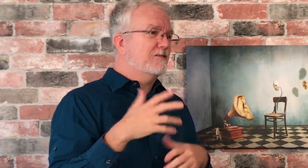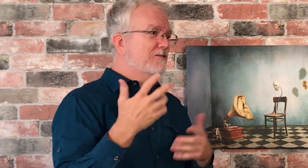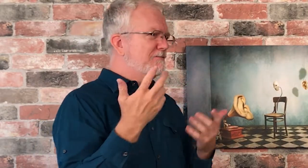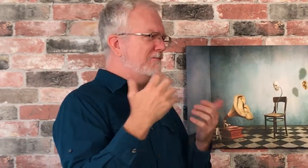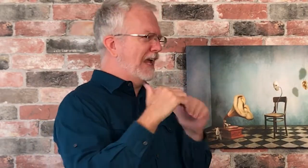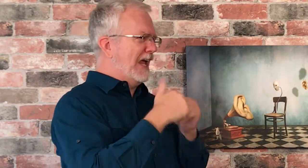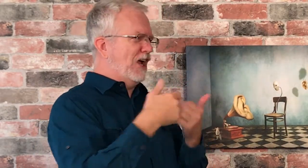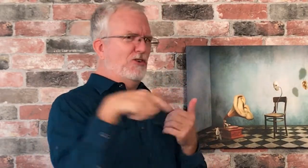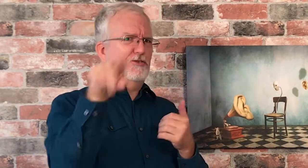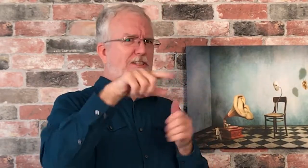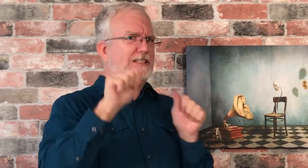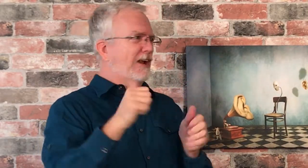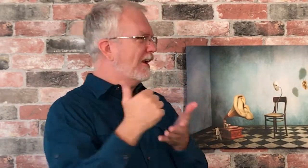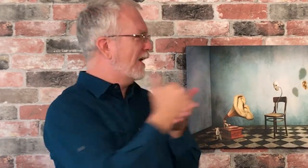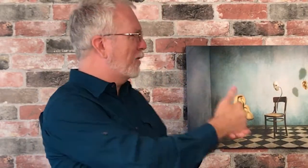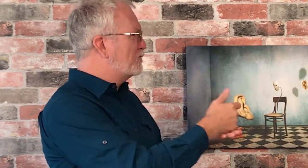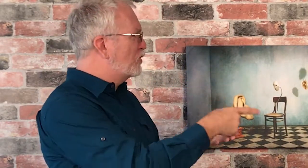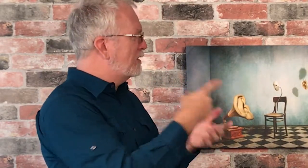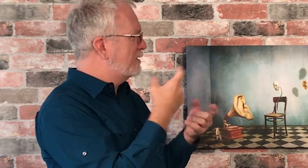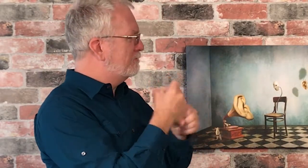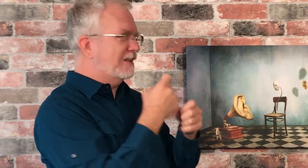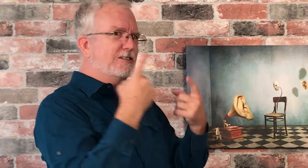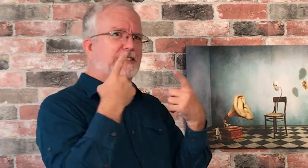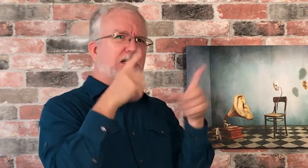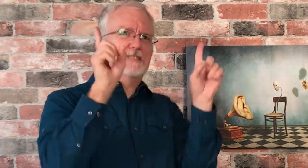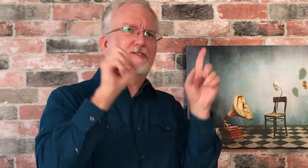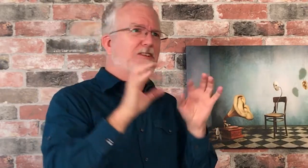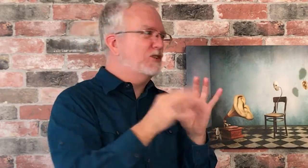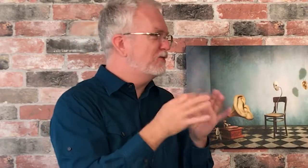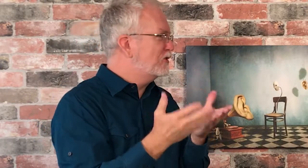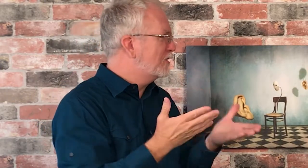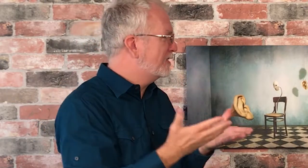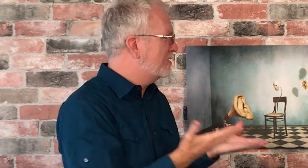How can they help to make this a successful Interpreting Services?